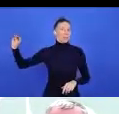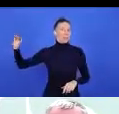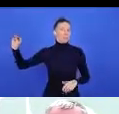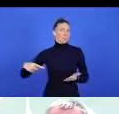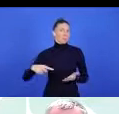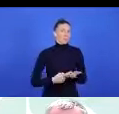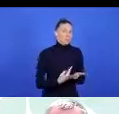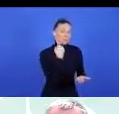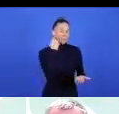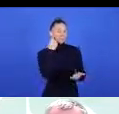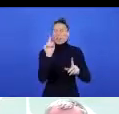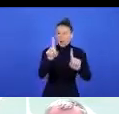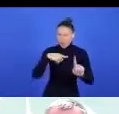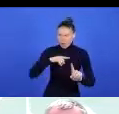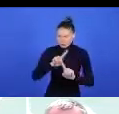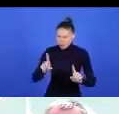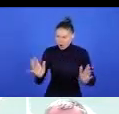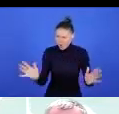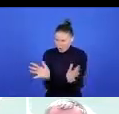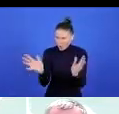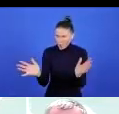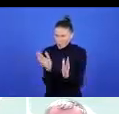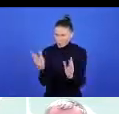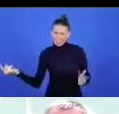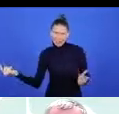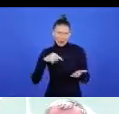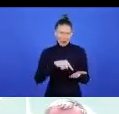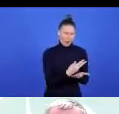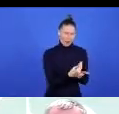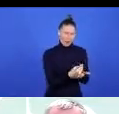in a way someone could help me cheat an exam and no one would know